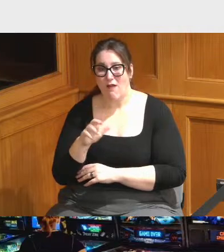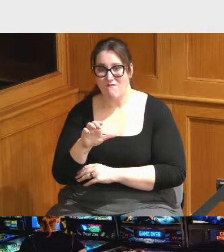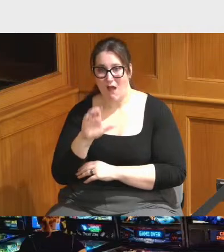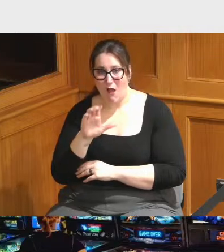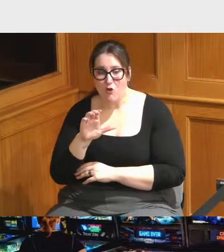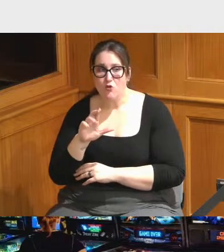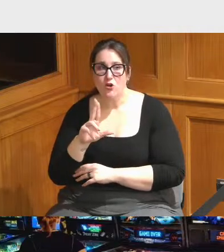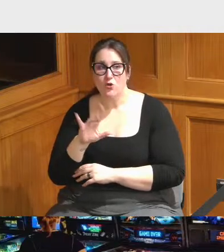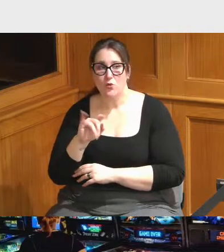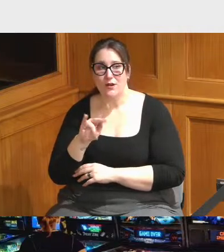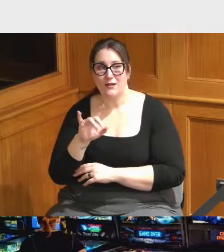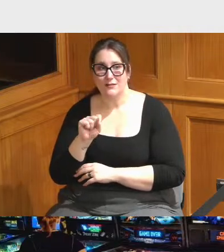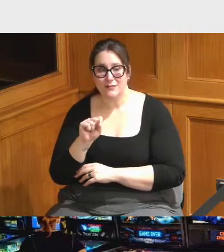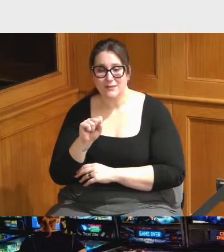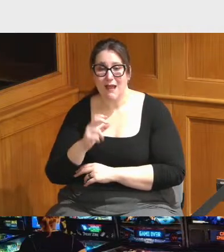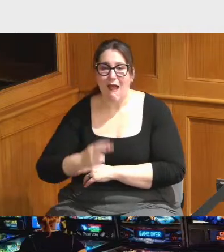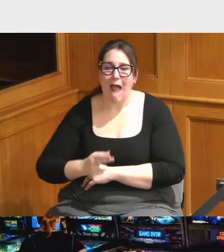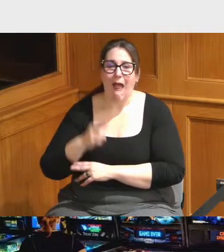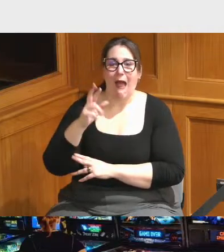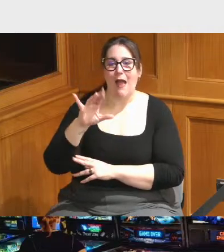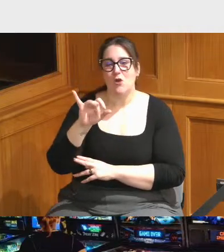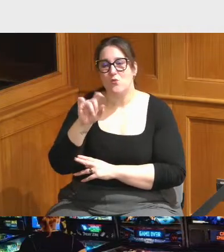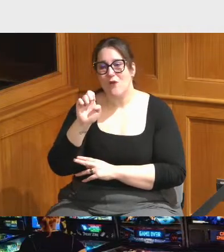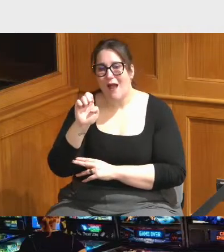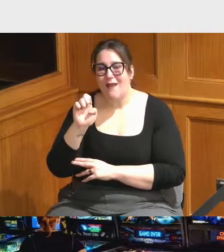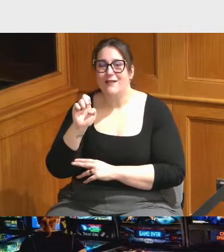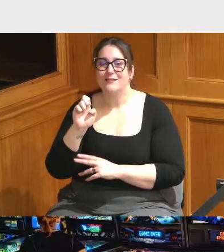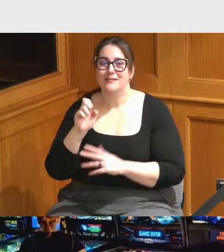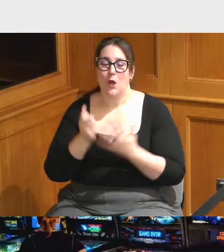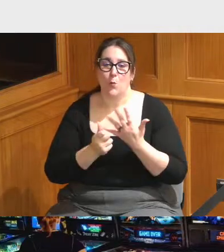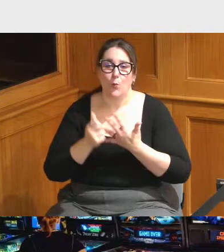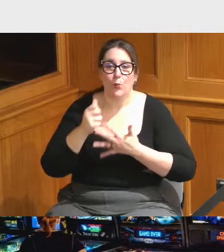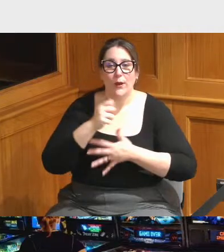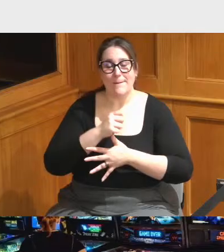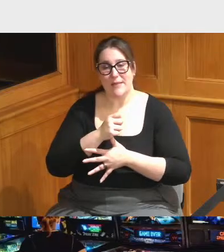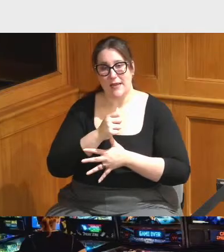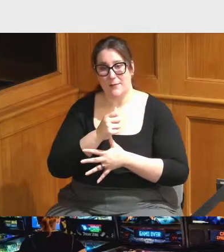introducing high rise product where we think there are premiums based on the downtown location,